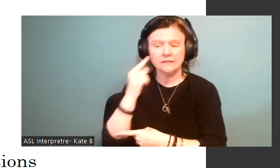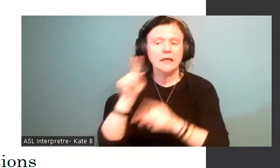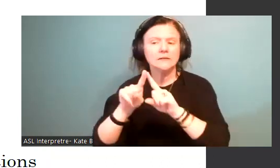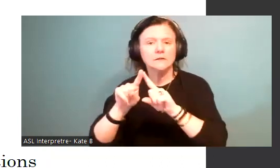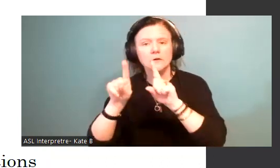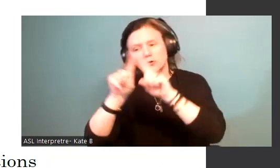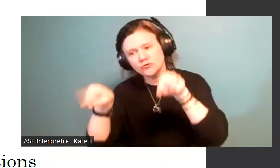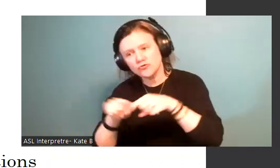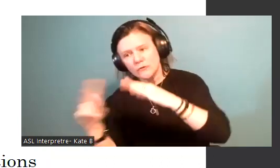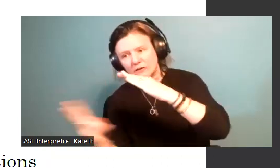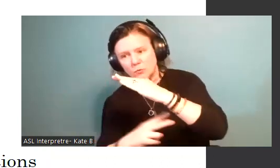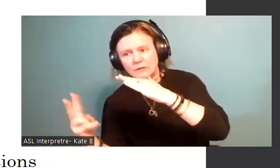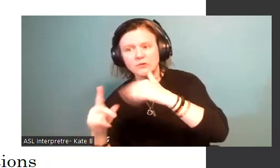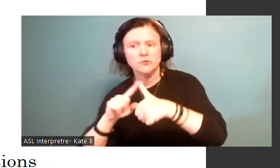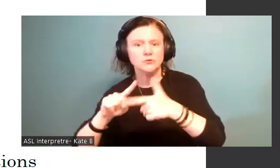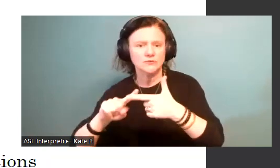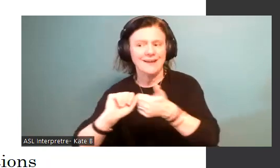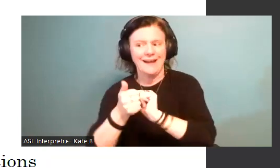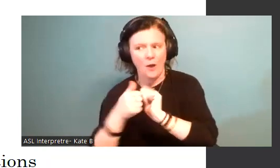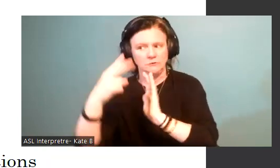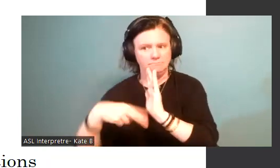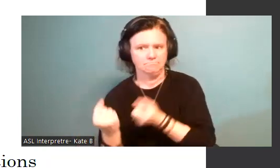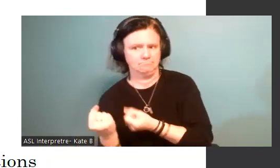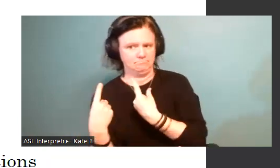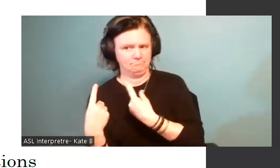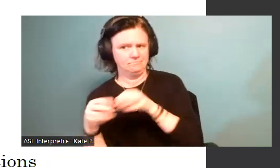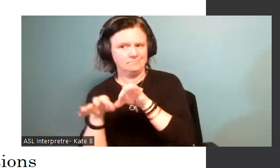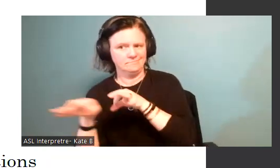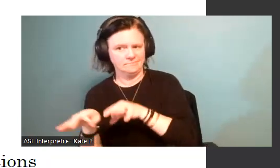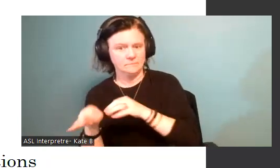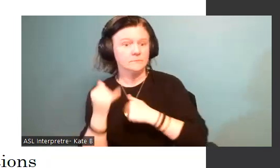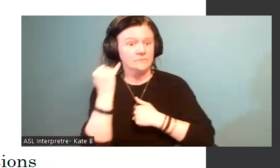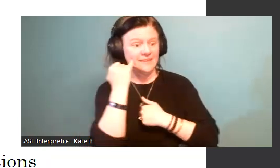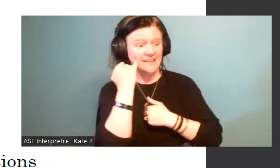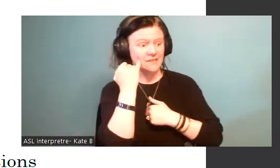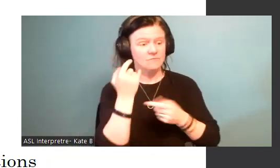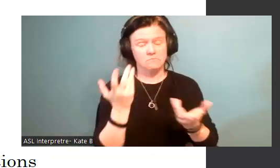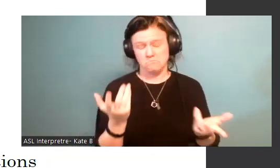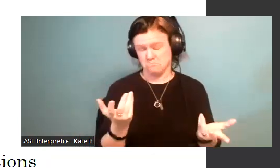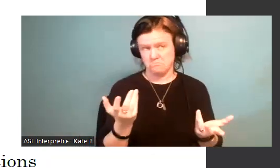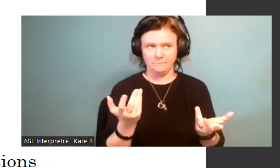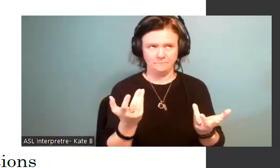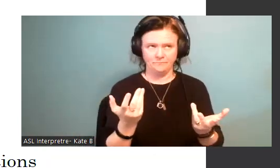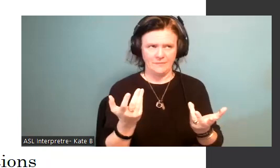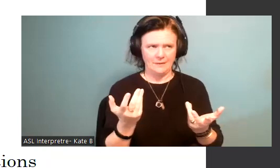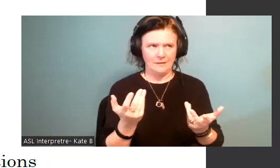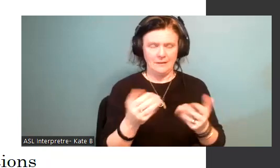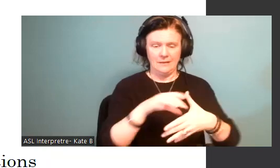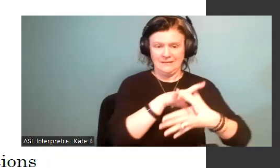definitions used for interpretation for assistive technology. ARIA tells assistive technology, such